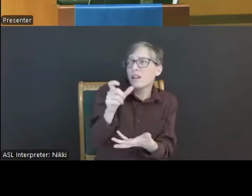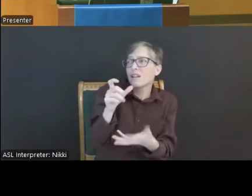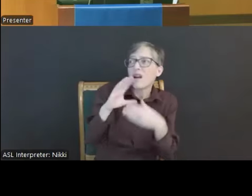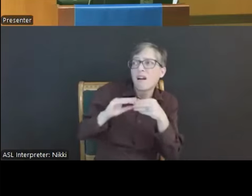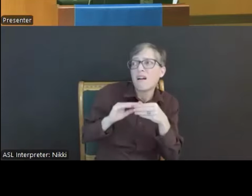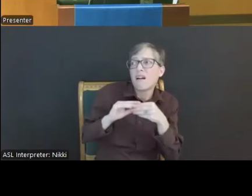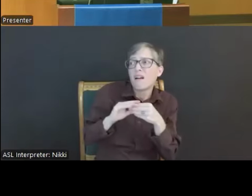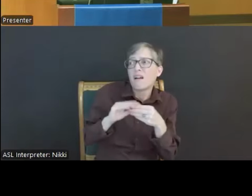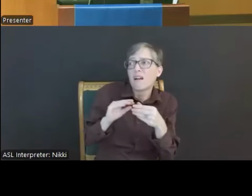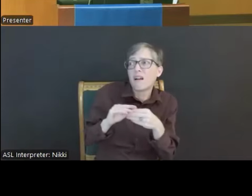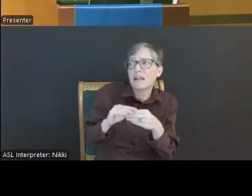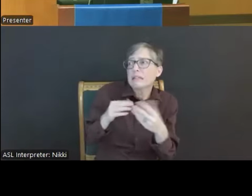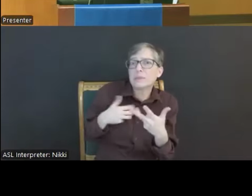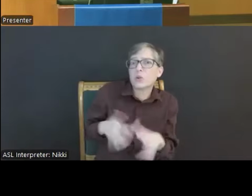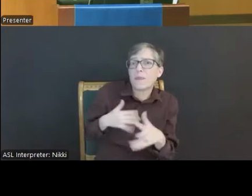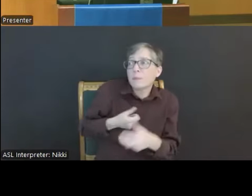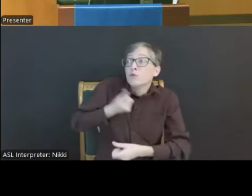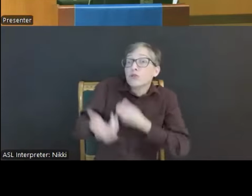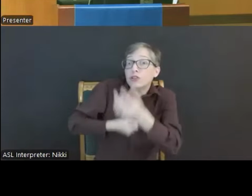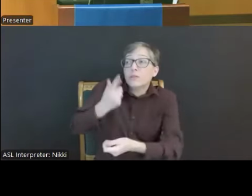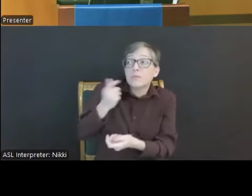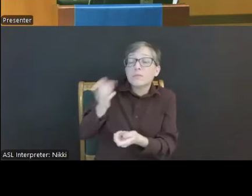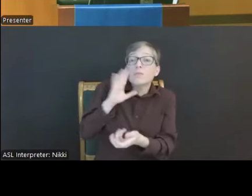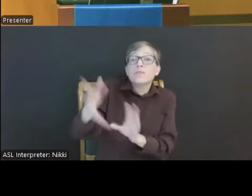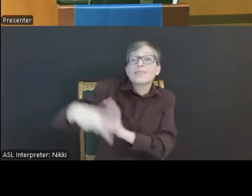to take our kids away and we're like no no no no no that's not what we're about that's that's not